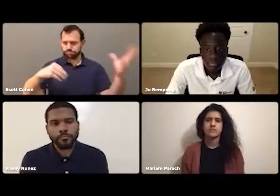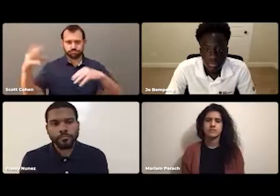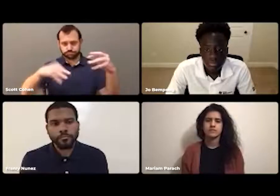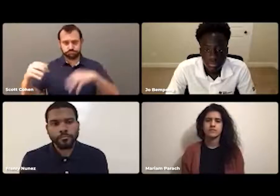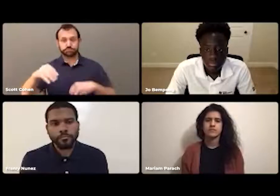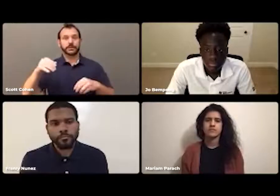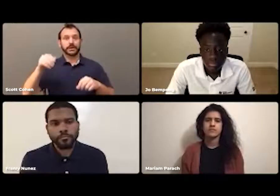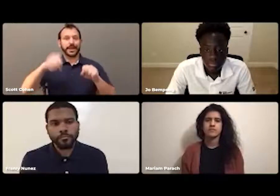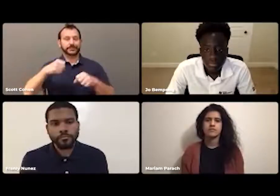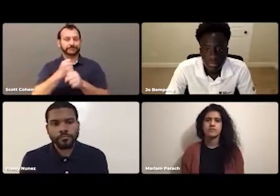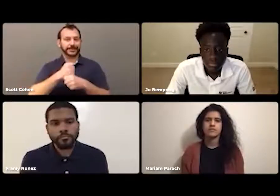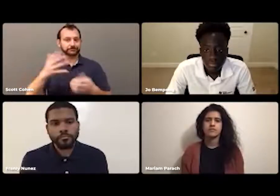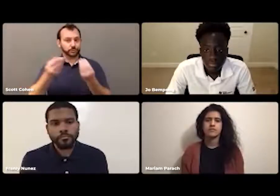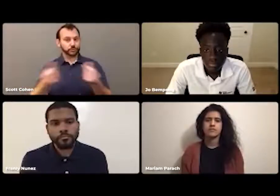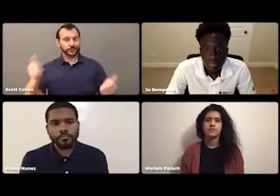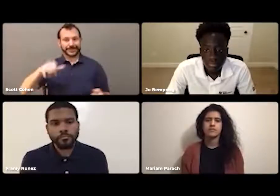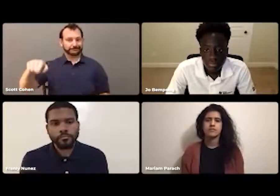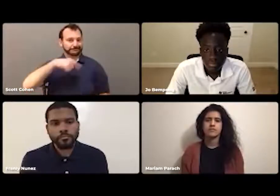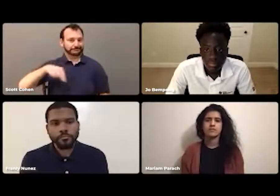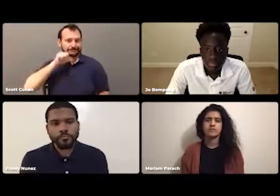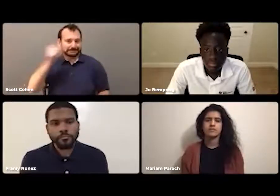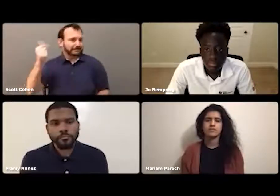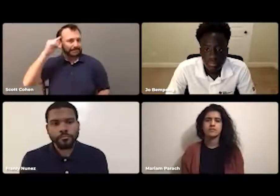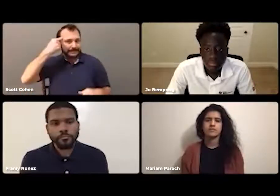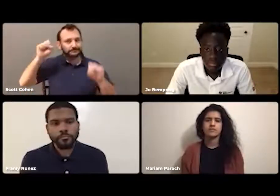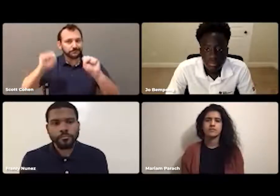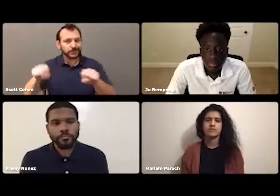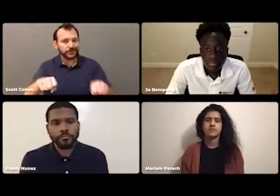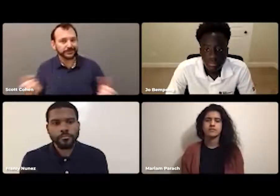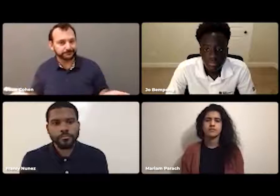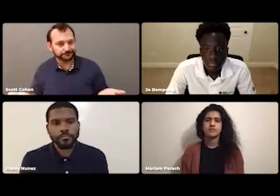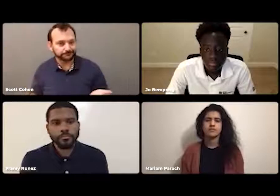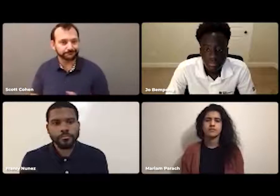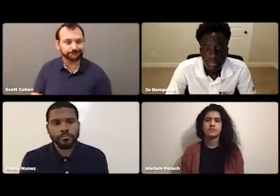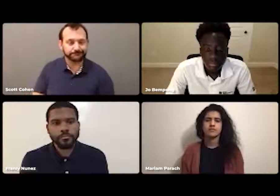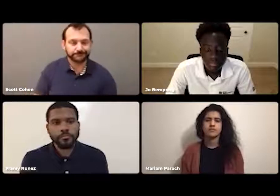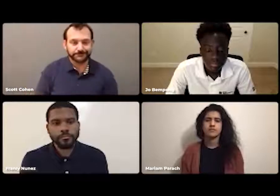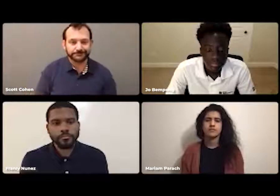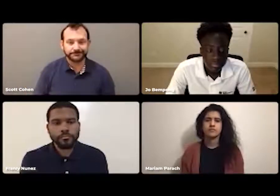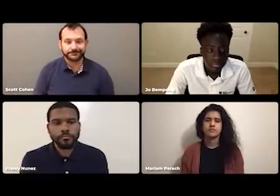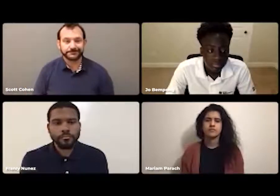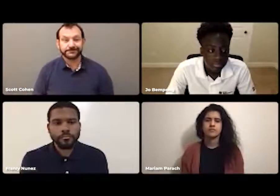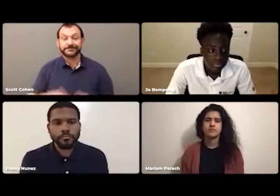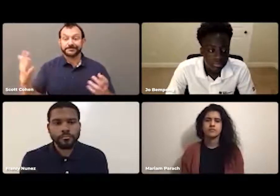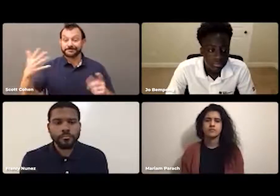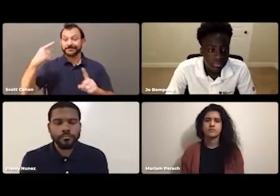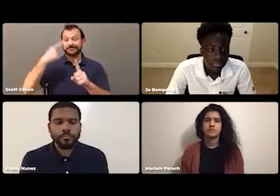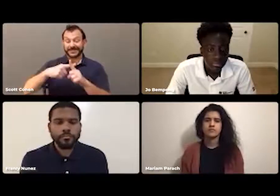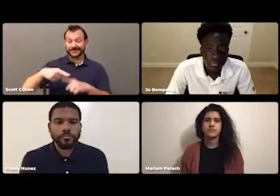We're all different, but we can put our ideas together for things that we didn't know or